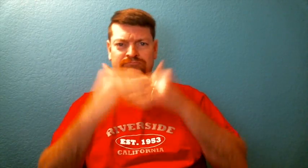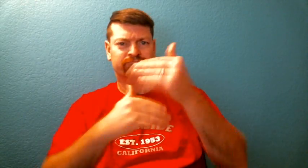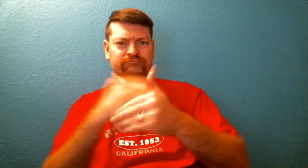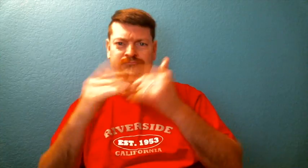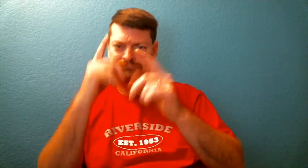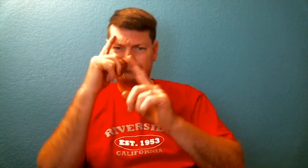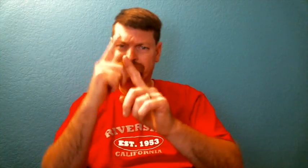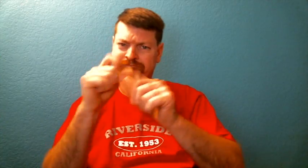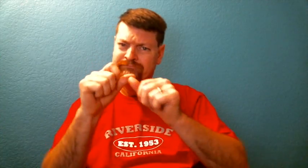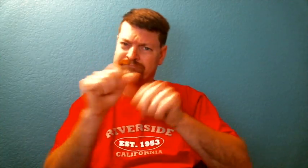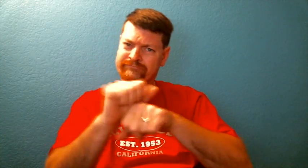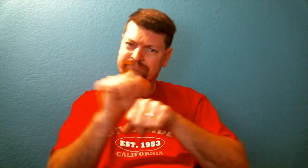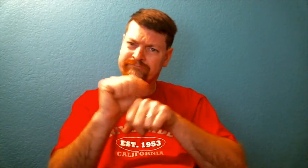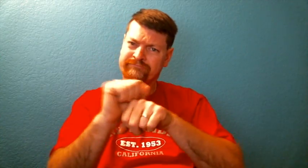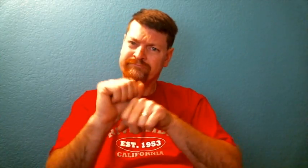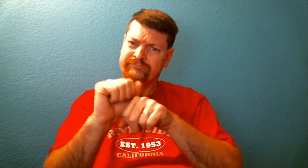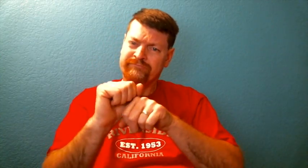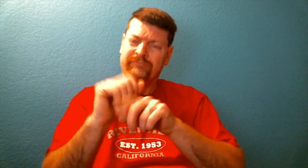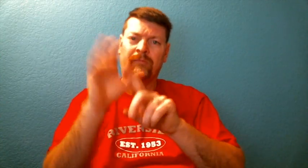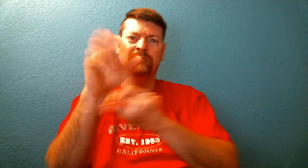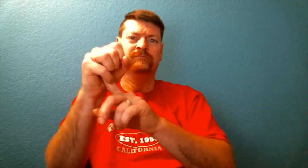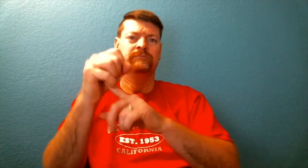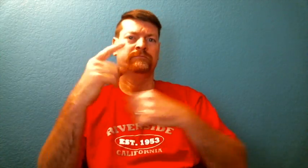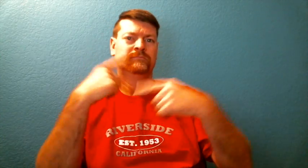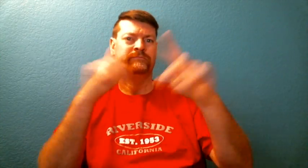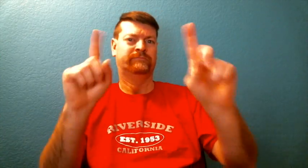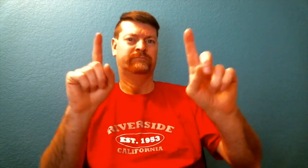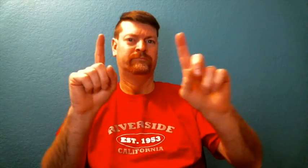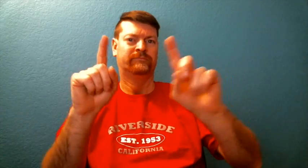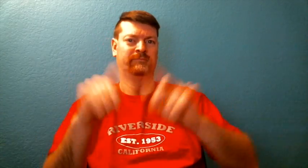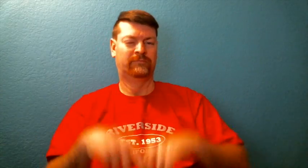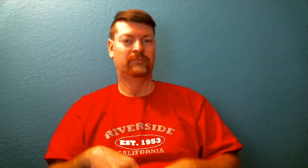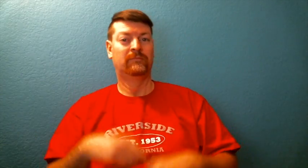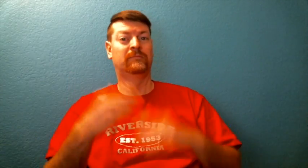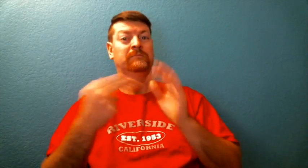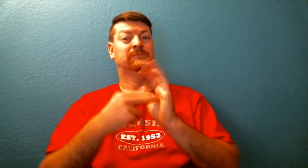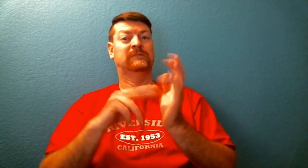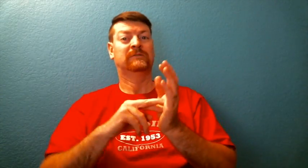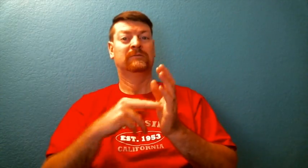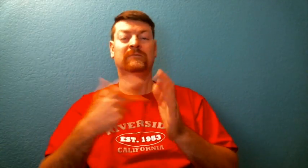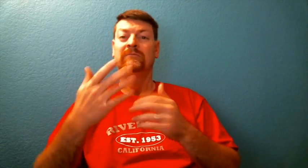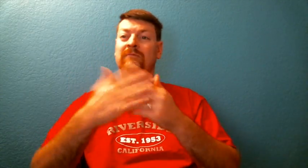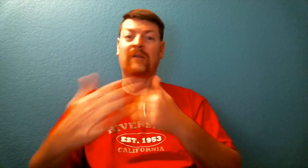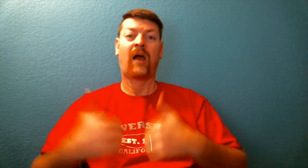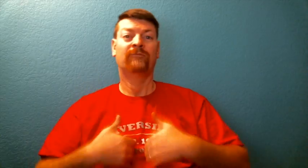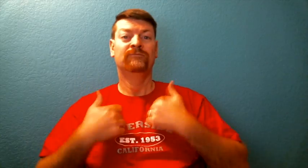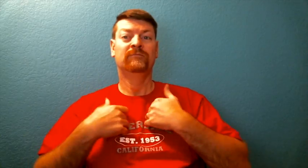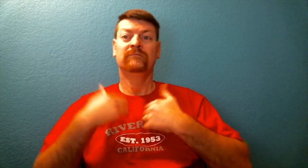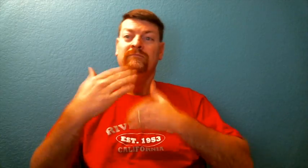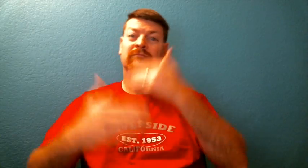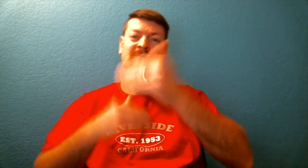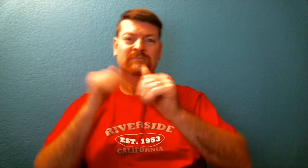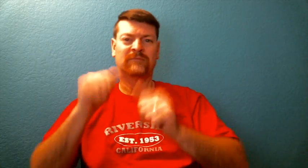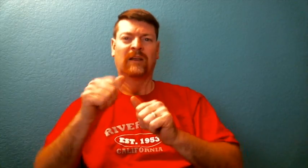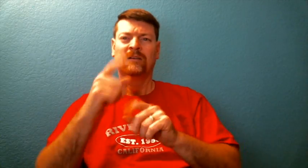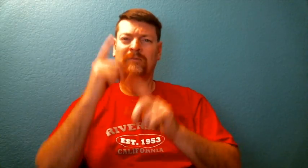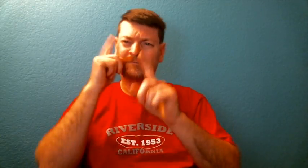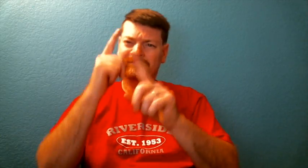guys have still worked hard through those challenges to achieve things throughout your academic school year.